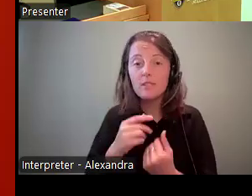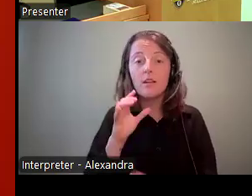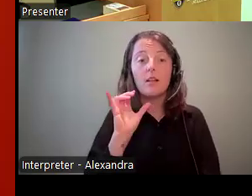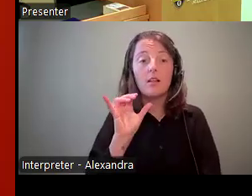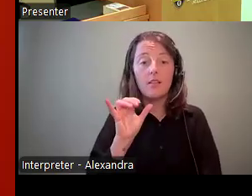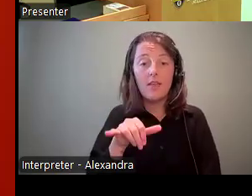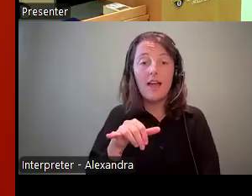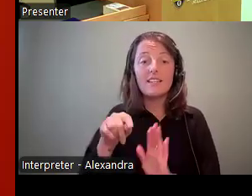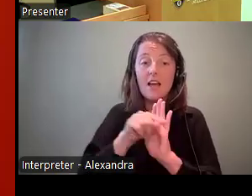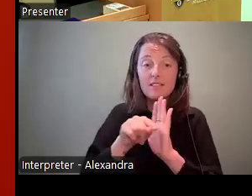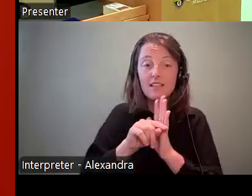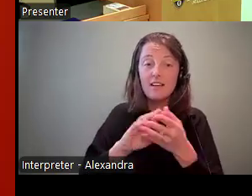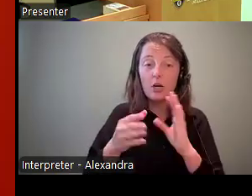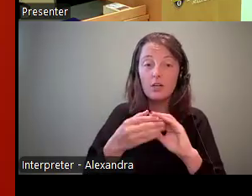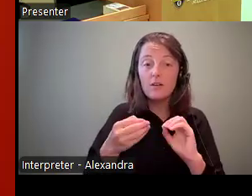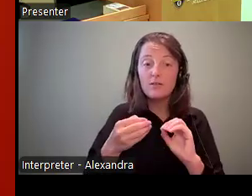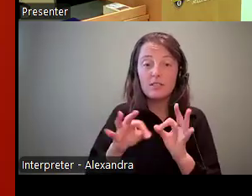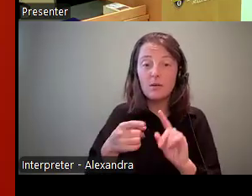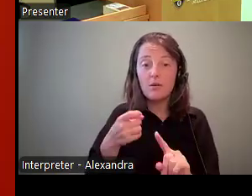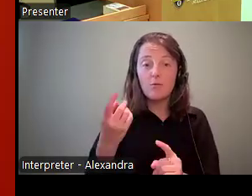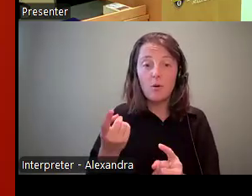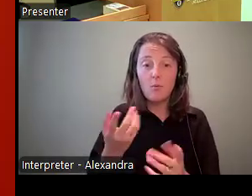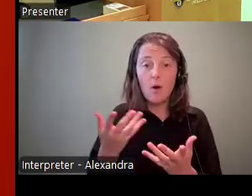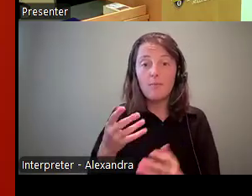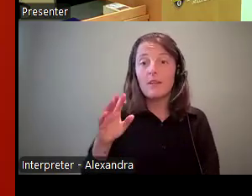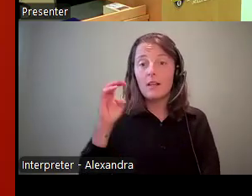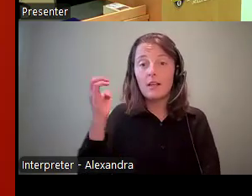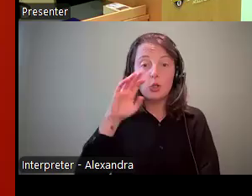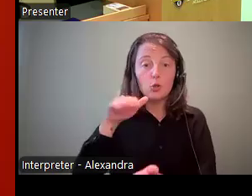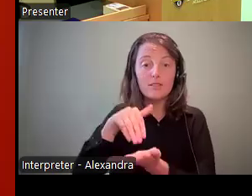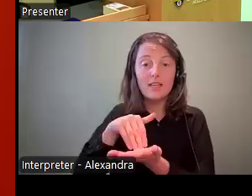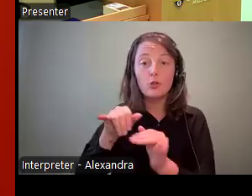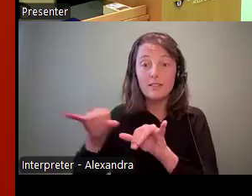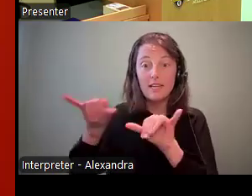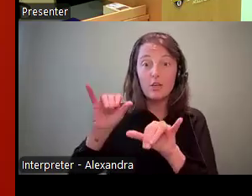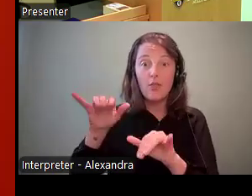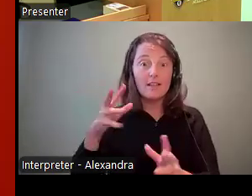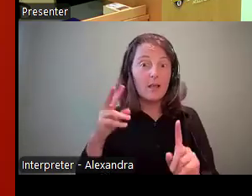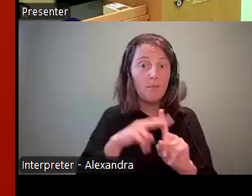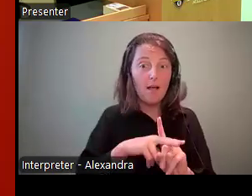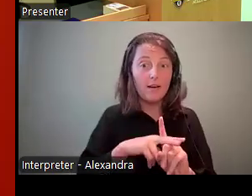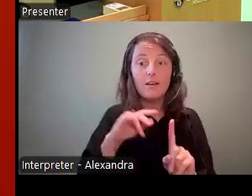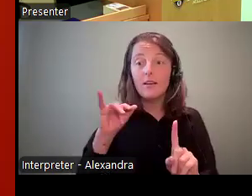applied and anything that does not match a euroentric standard then get seen as toxic,